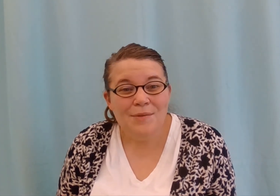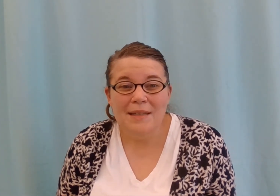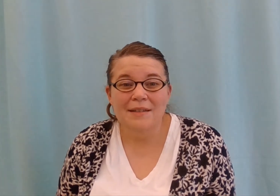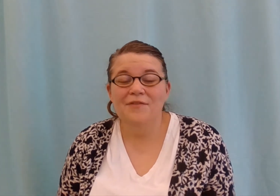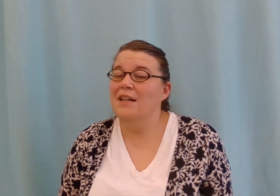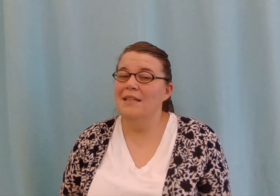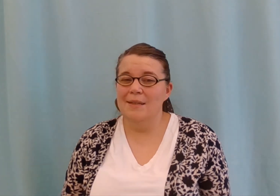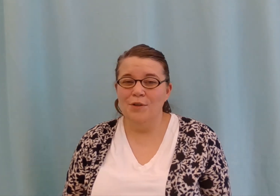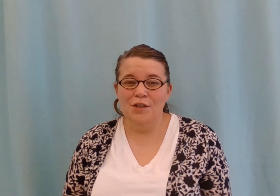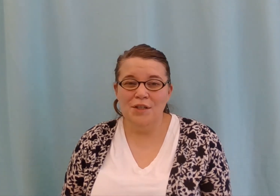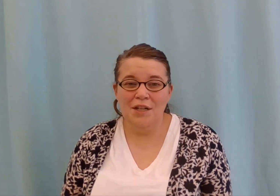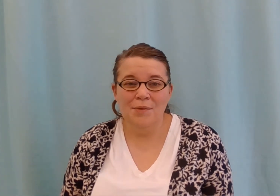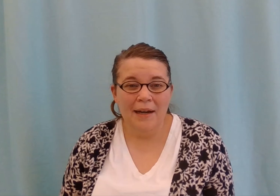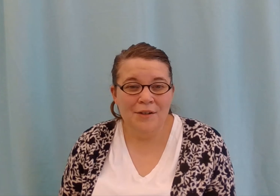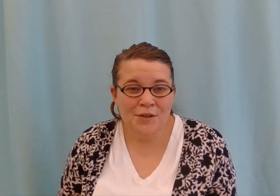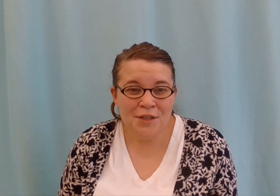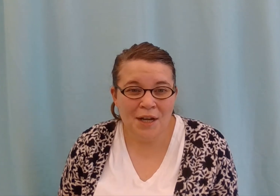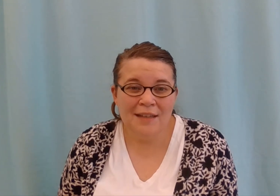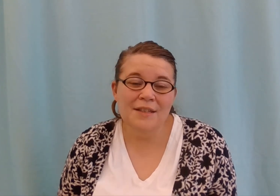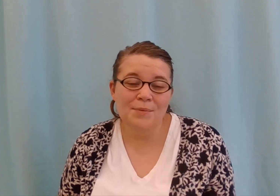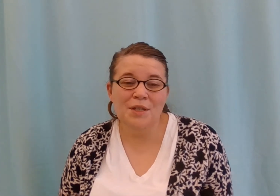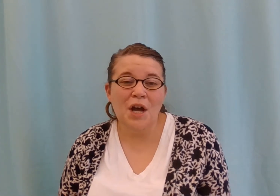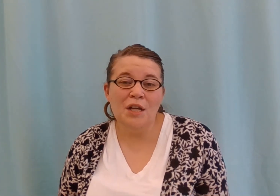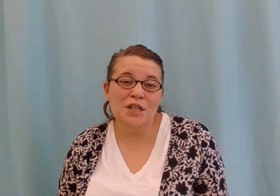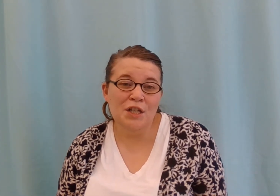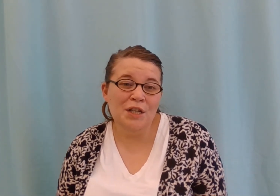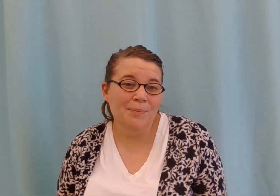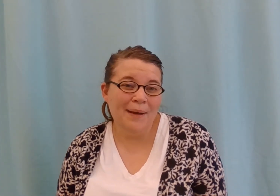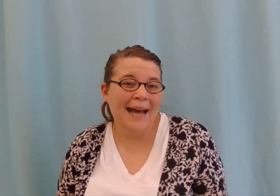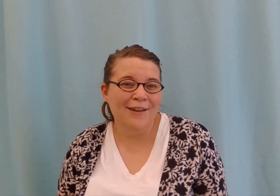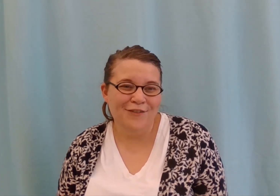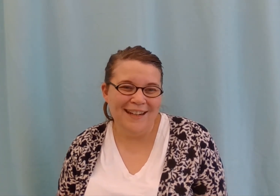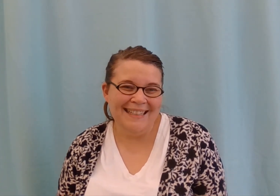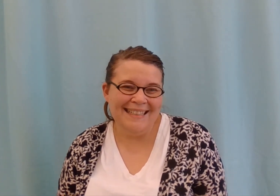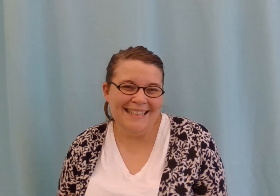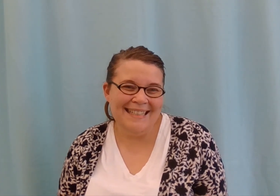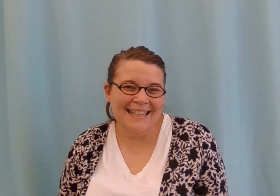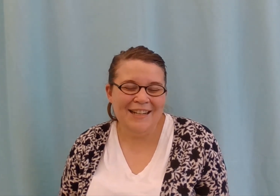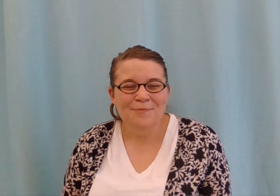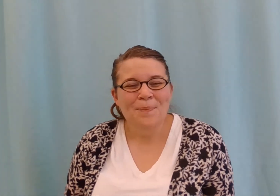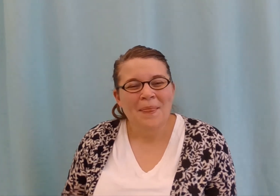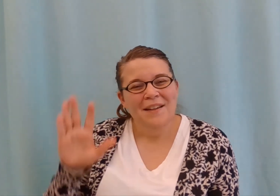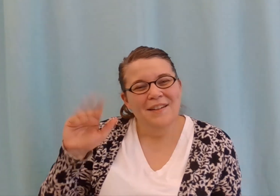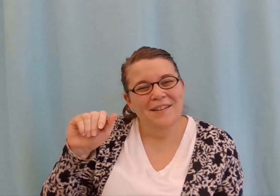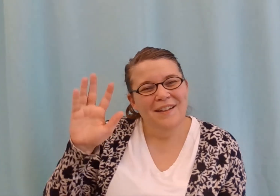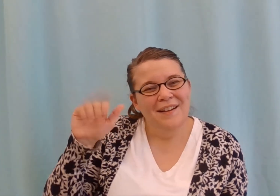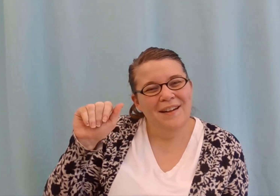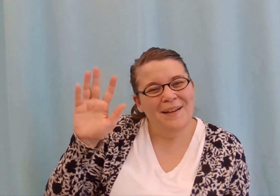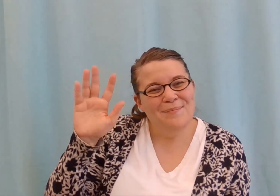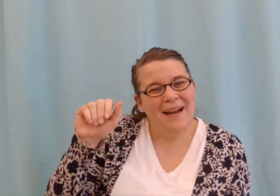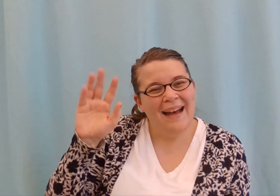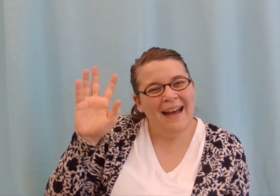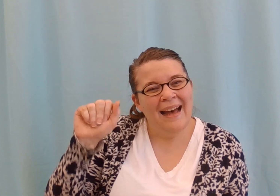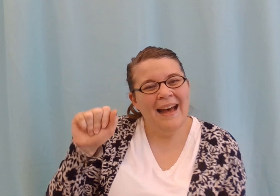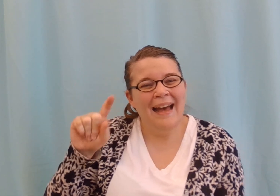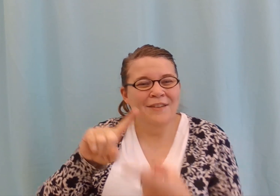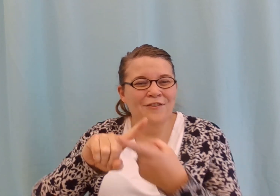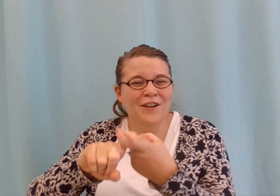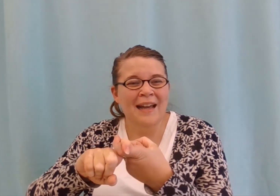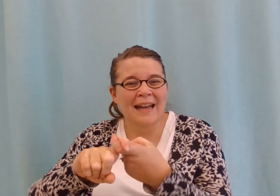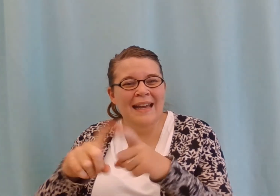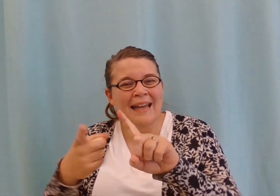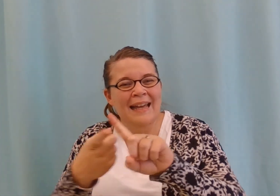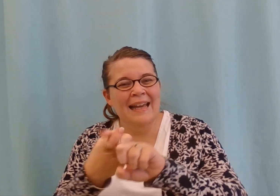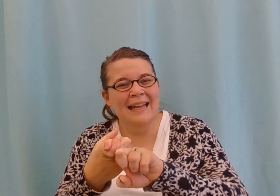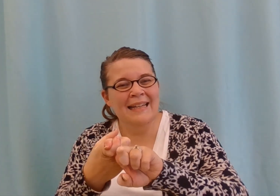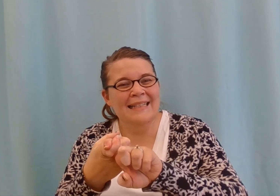with a very similar song to our intro song--this one's called "Goodbye Friends." Goodbye, Friends.